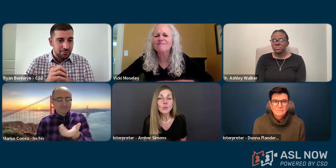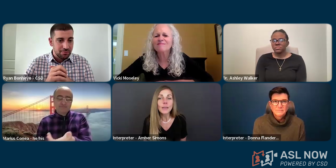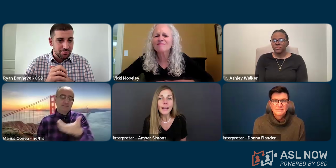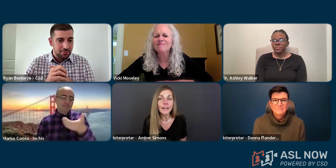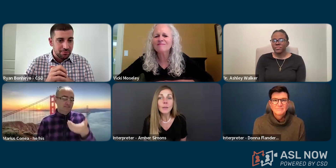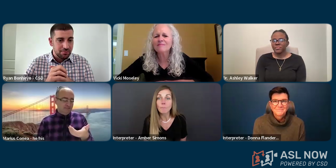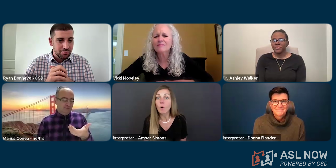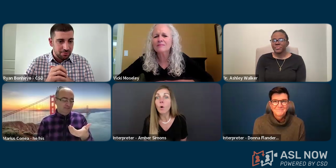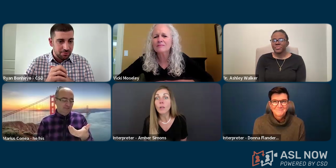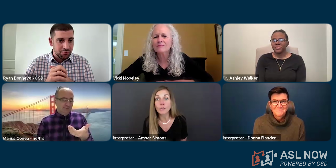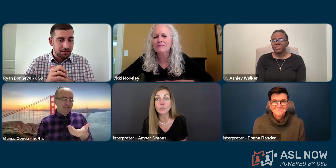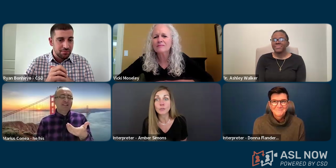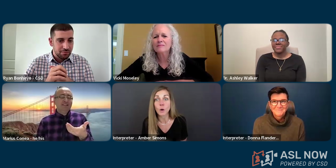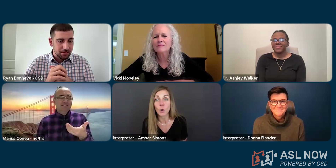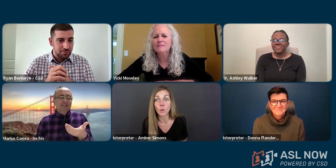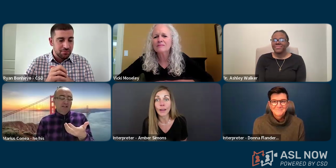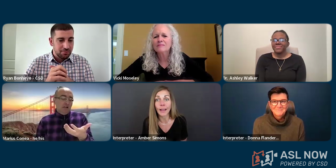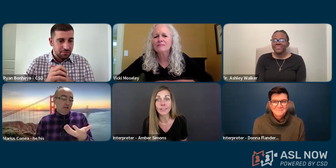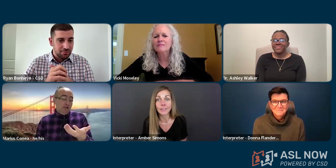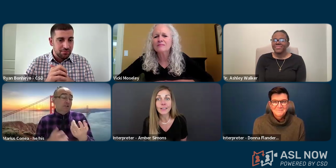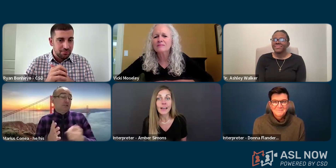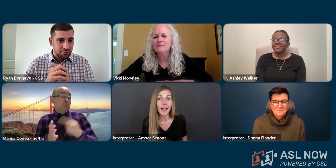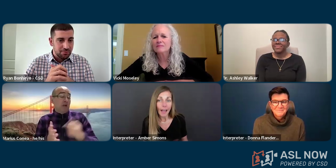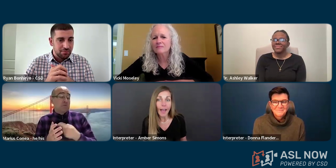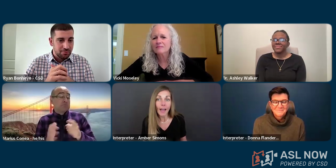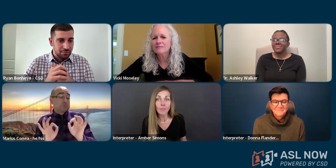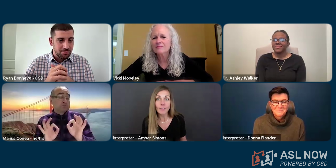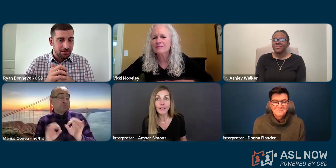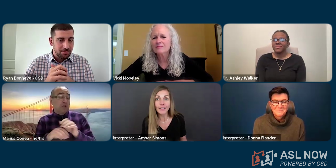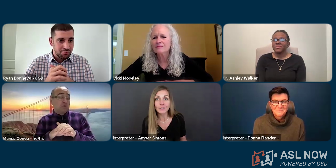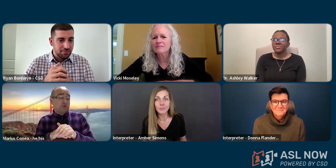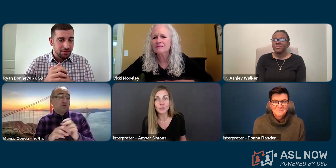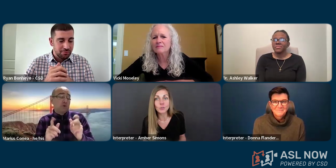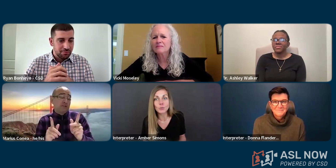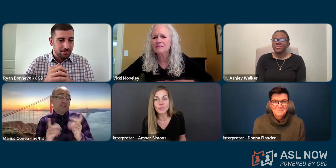You can pull out your phone and have it, do